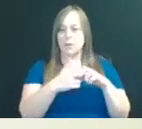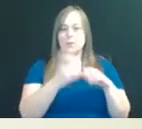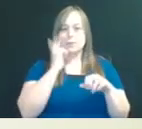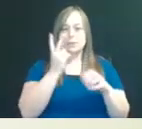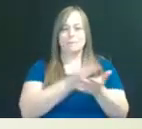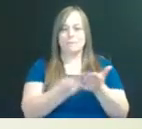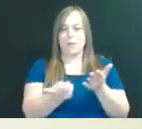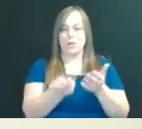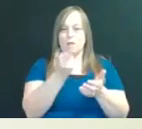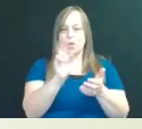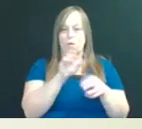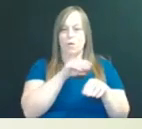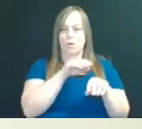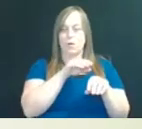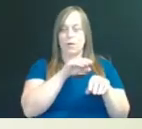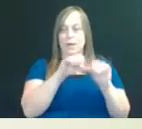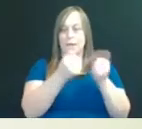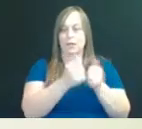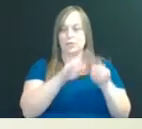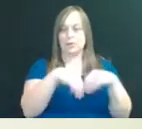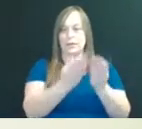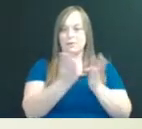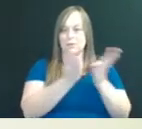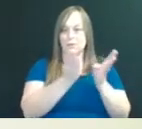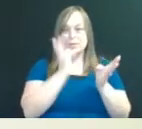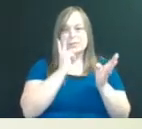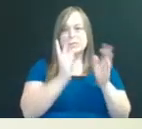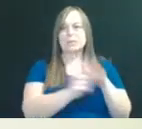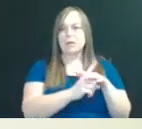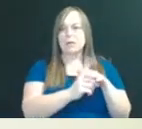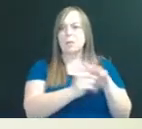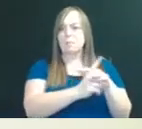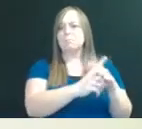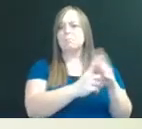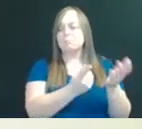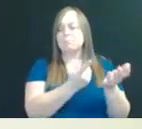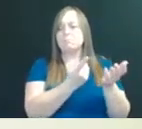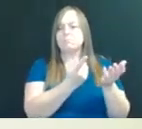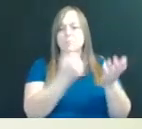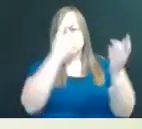of the VR agency to provide services. We see this come up. There can be an agreement that,